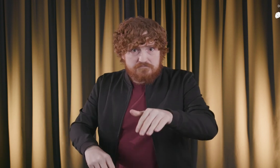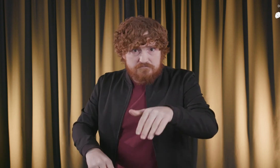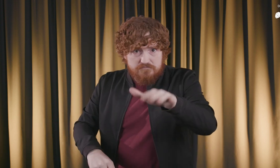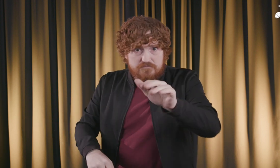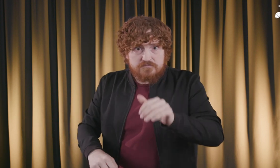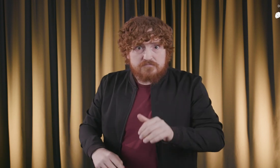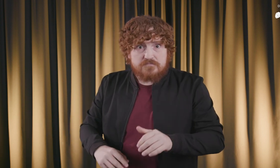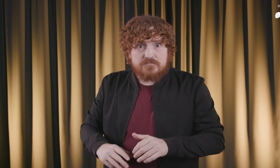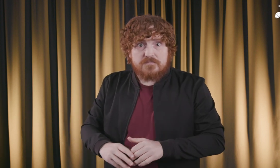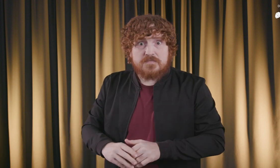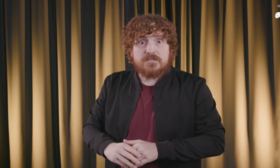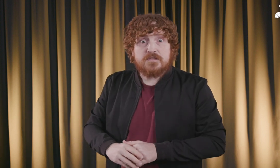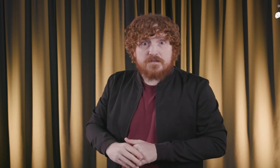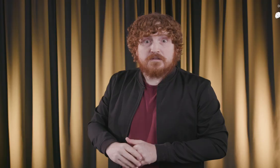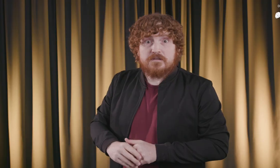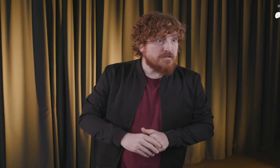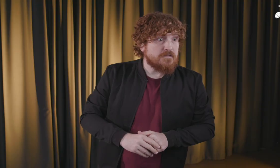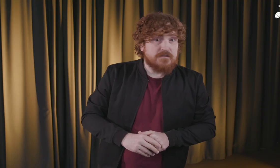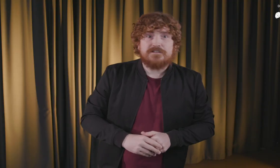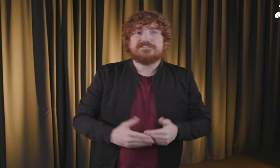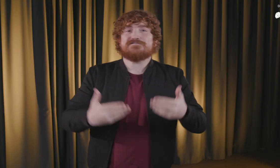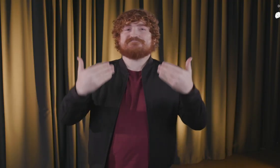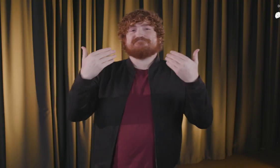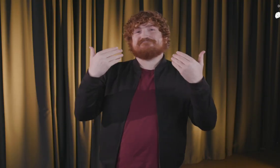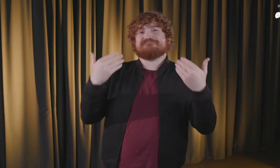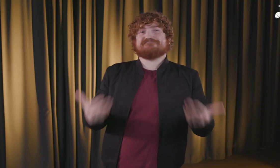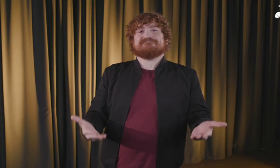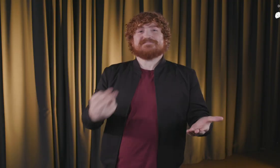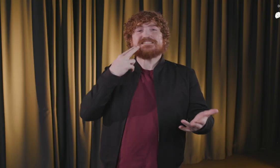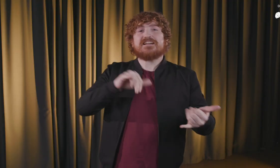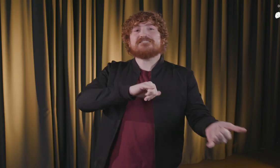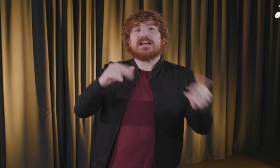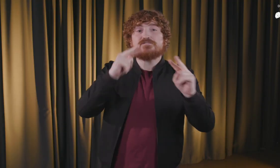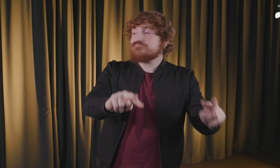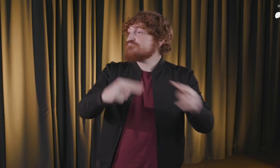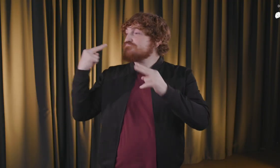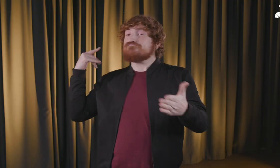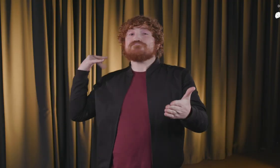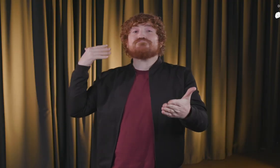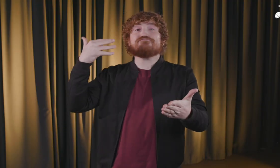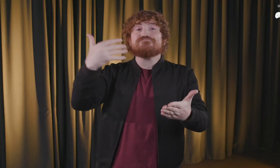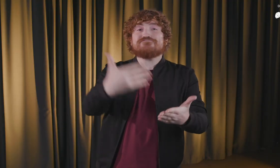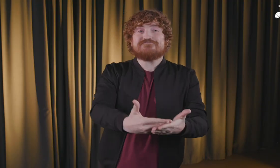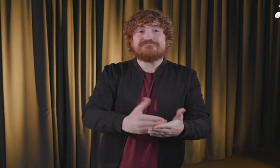Off you go! This is Deaffest: Rewind!